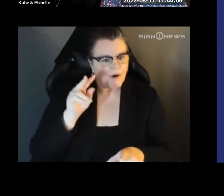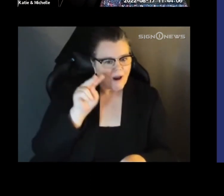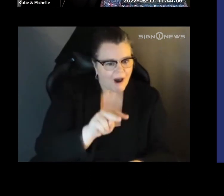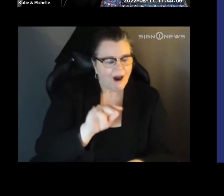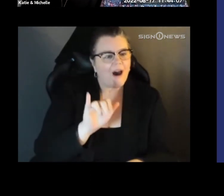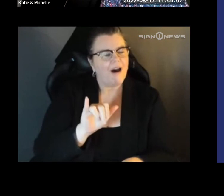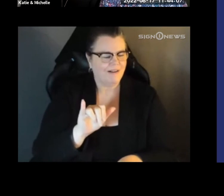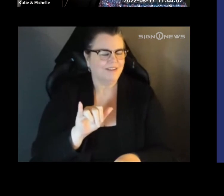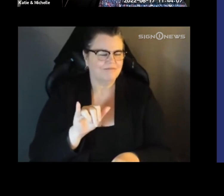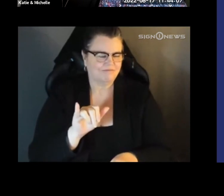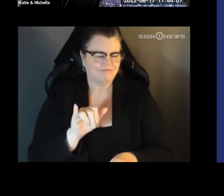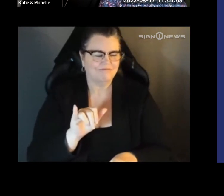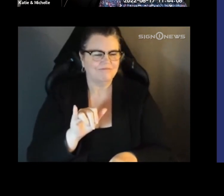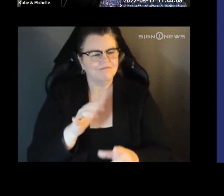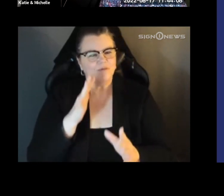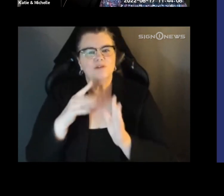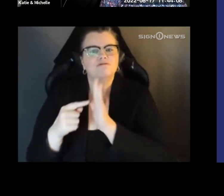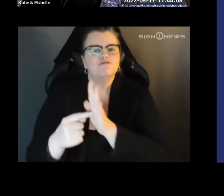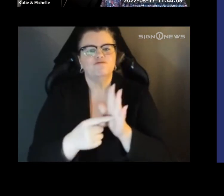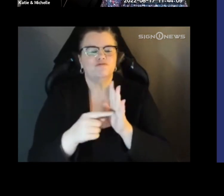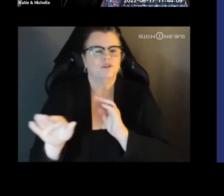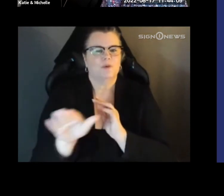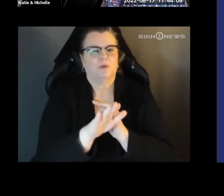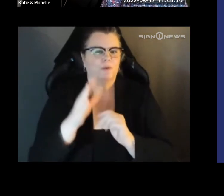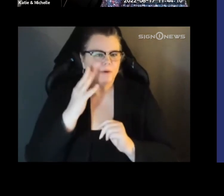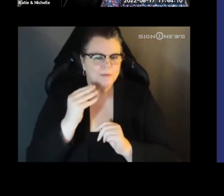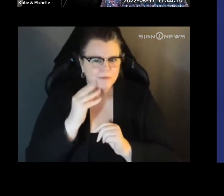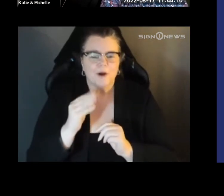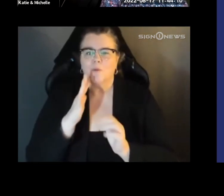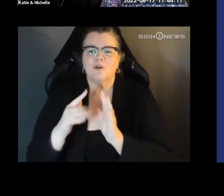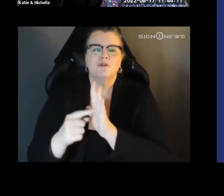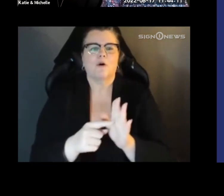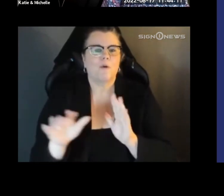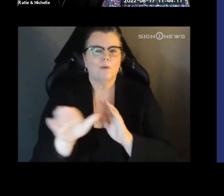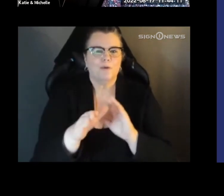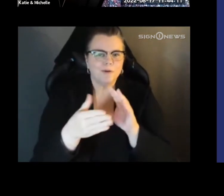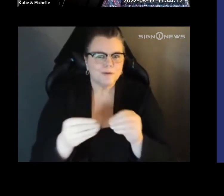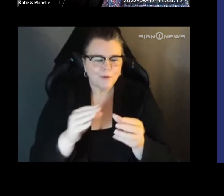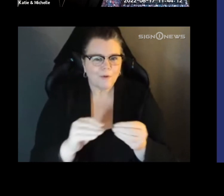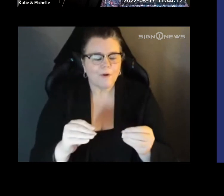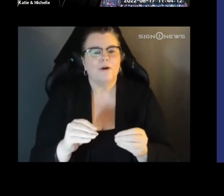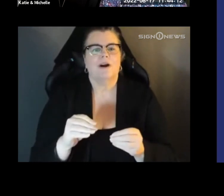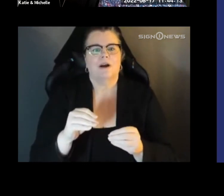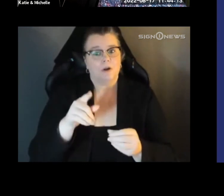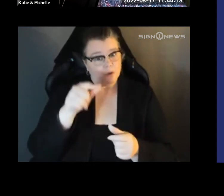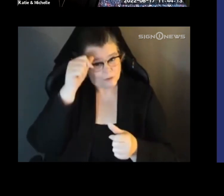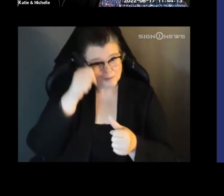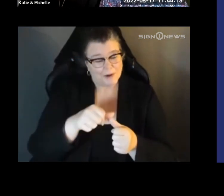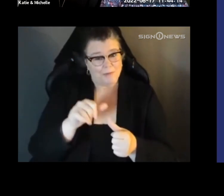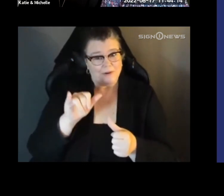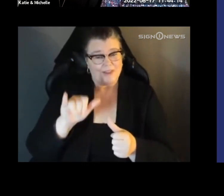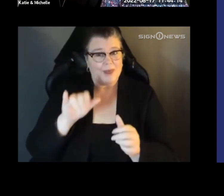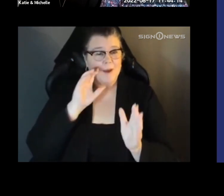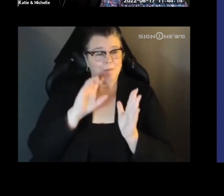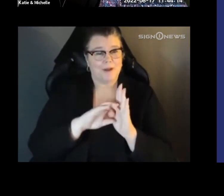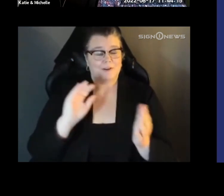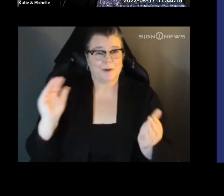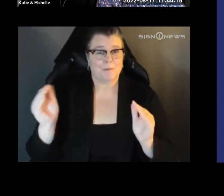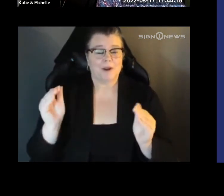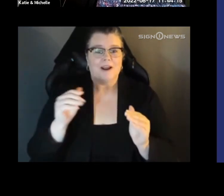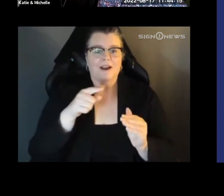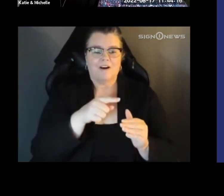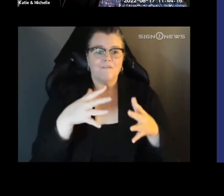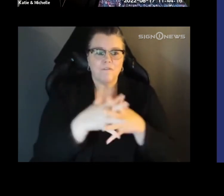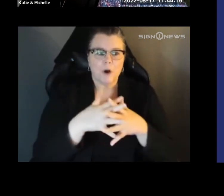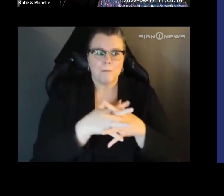today remember Dana's slides with the stadiums and how we want to get the sustaining field s